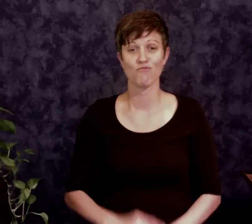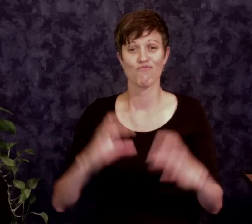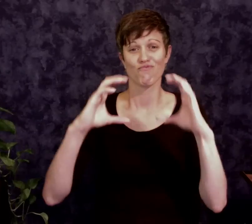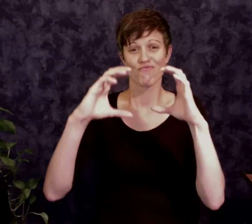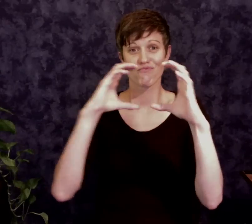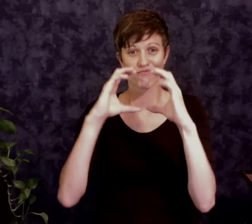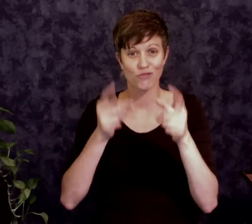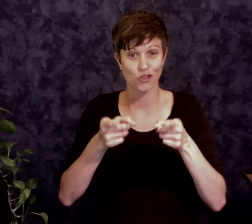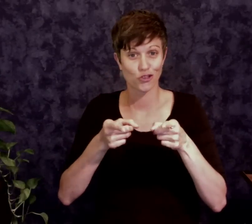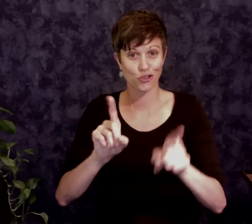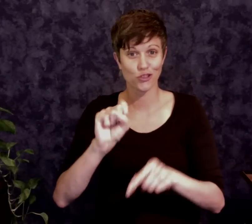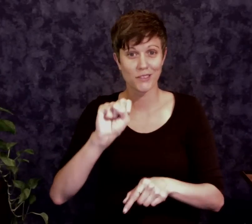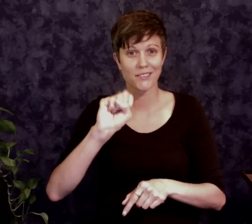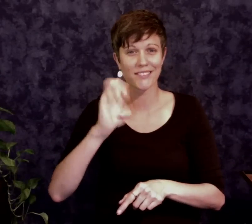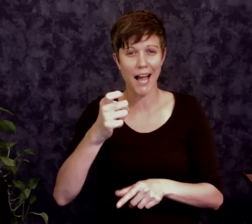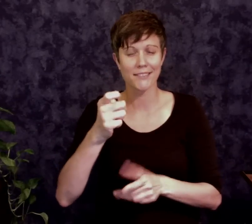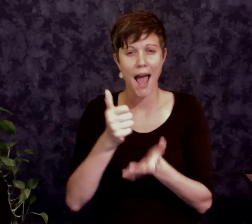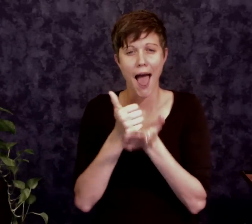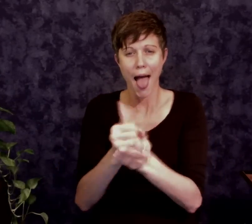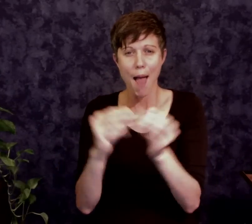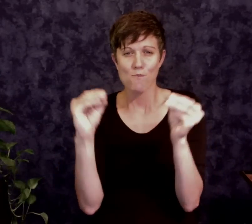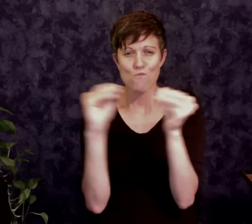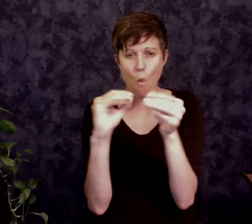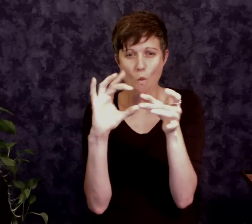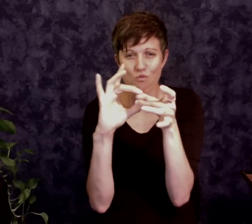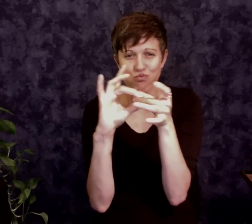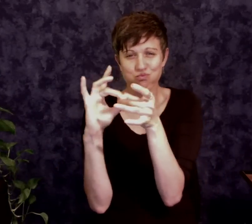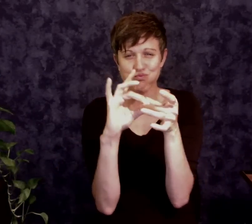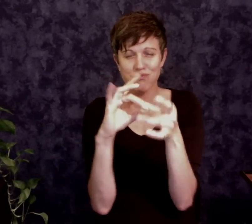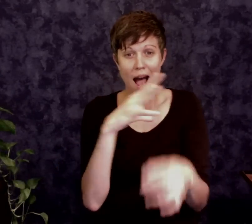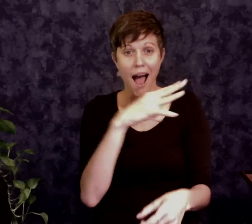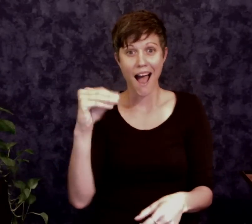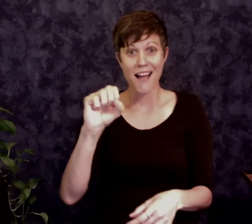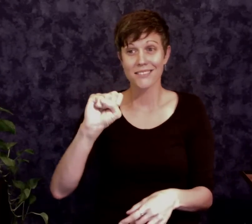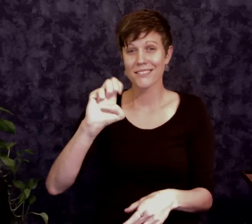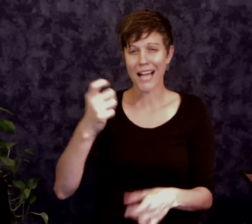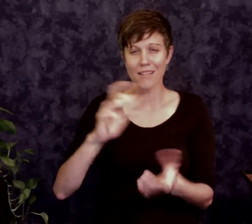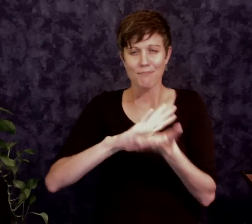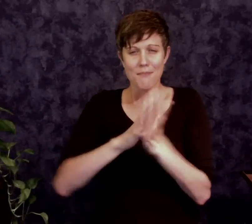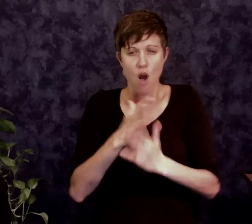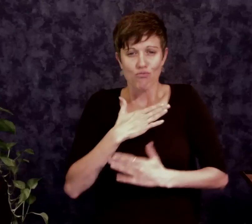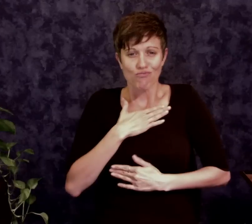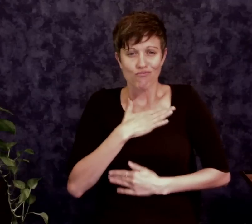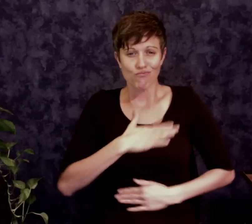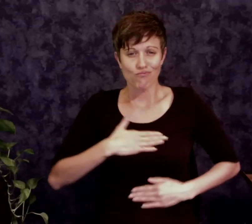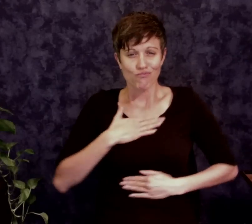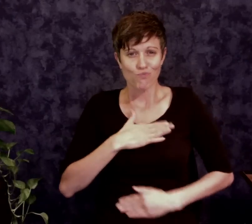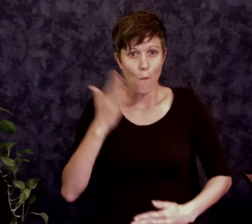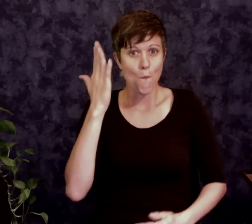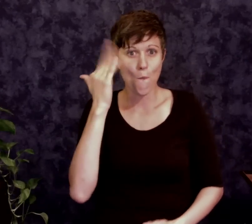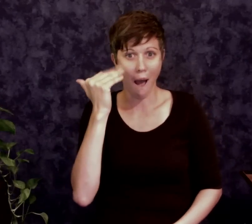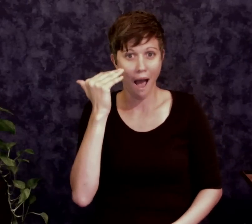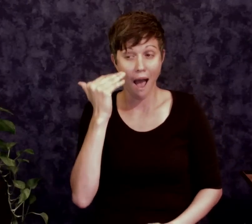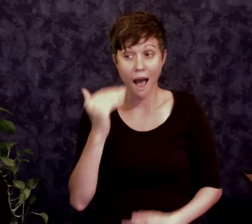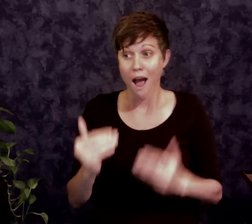Communicating during sex helps you feel more connected to the other person and can make sex more enjoyable for both of you. Why?